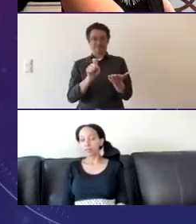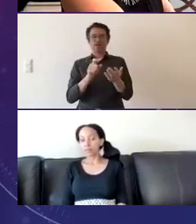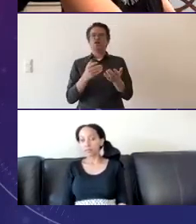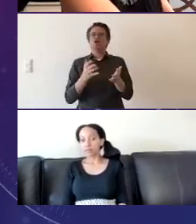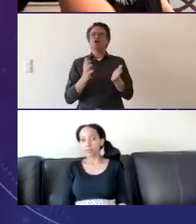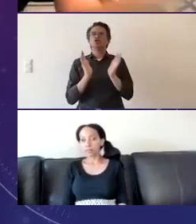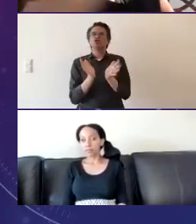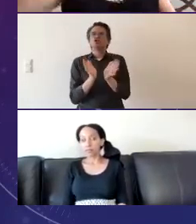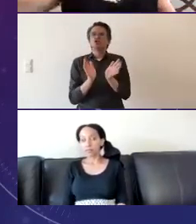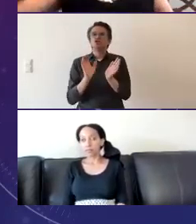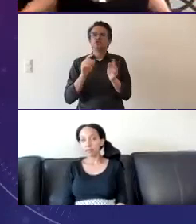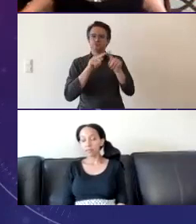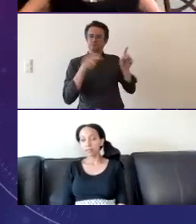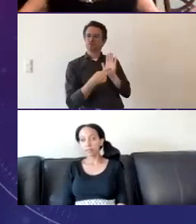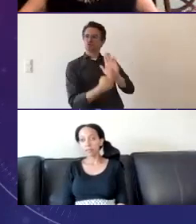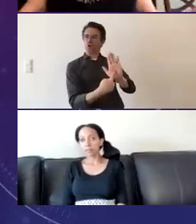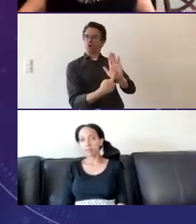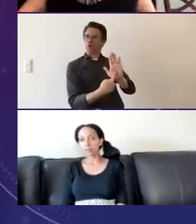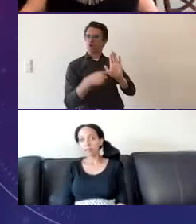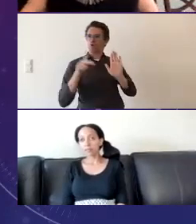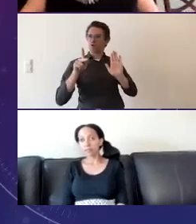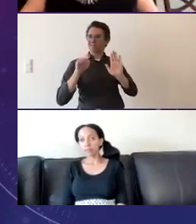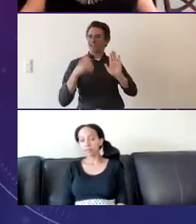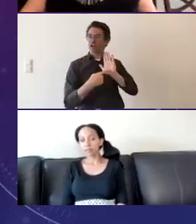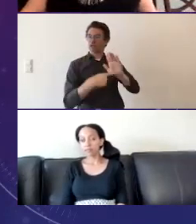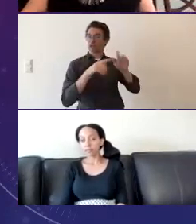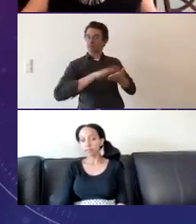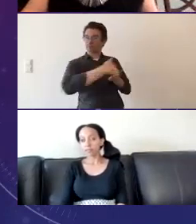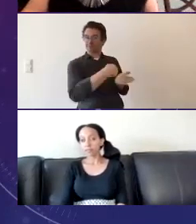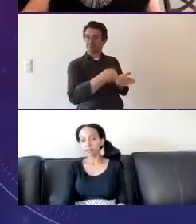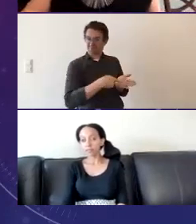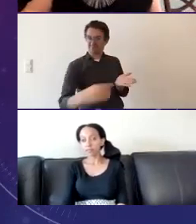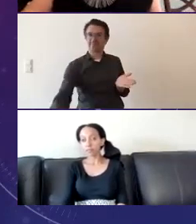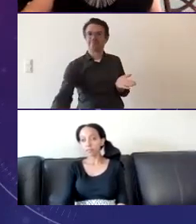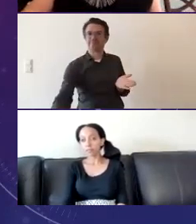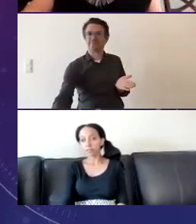impairment to oxer sees the on a separate screen on my iPad and I